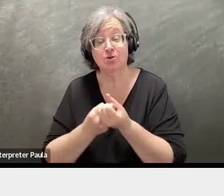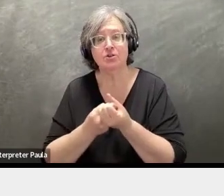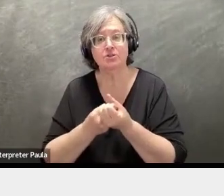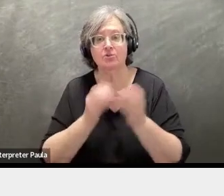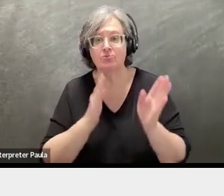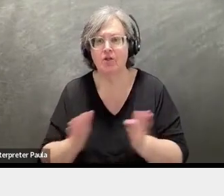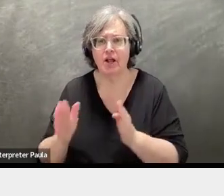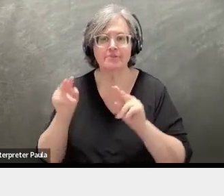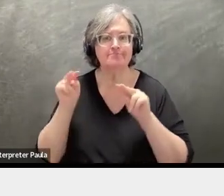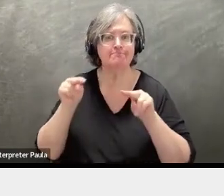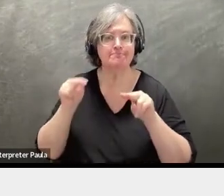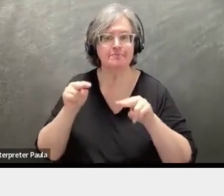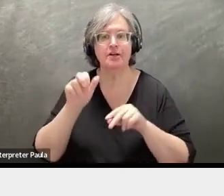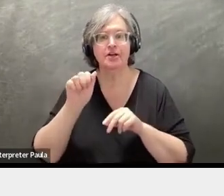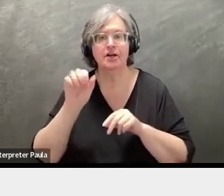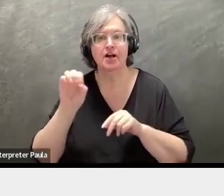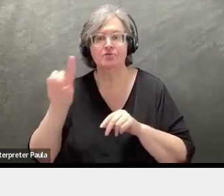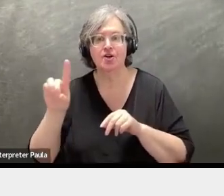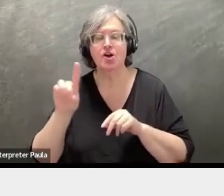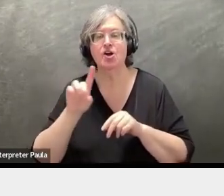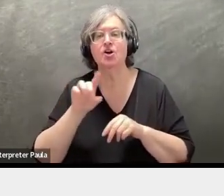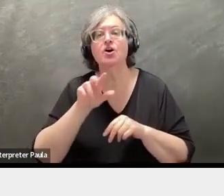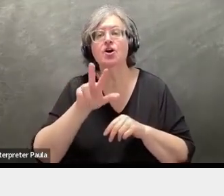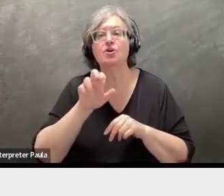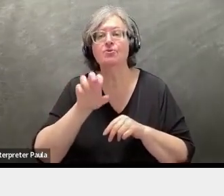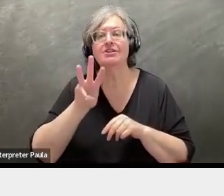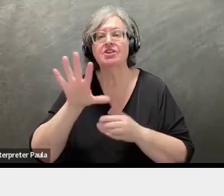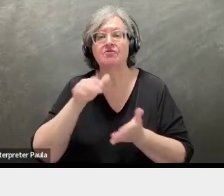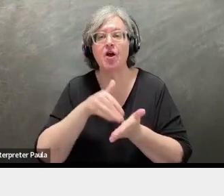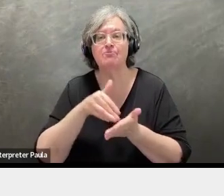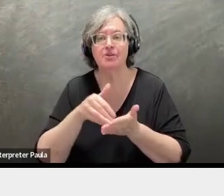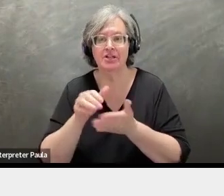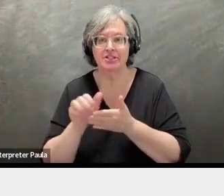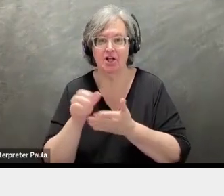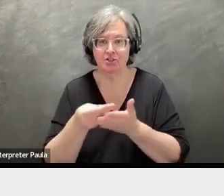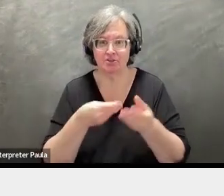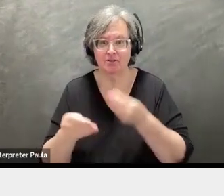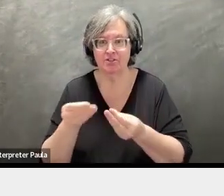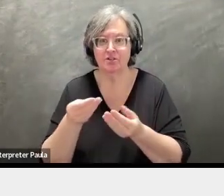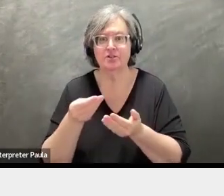of AOD $355 million budget that funds a number of disability